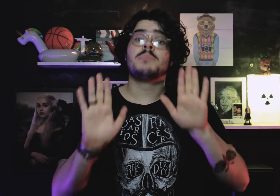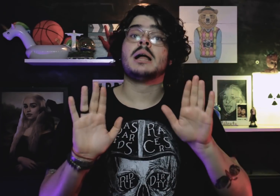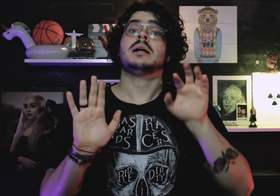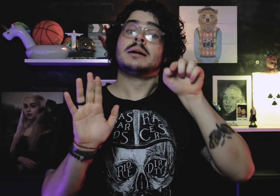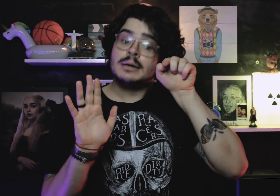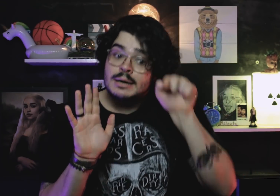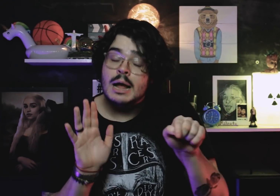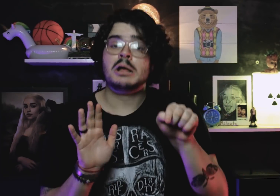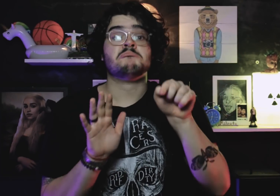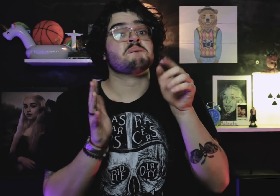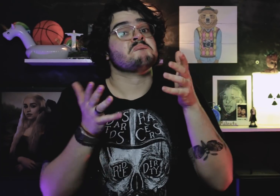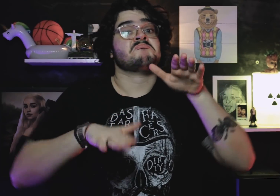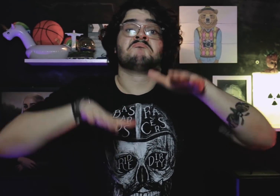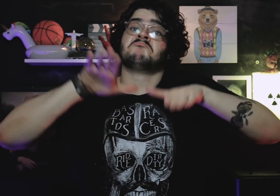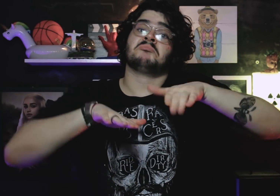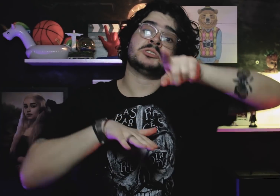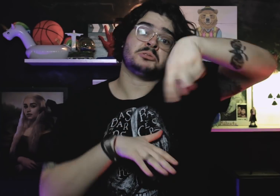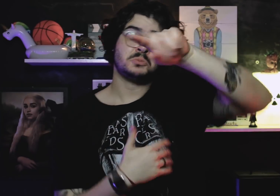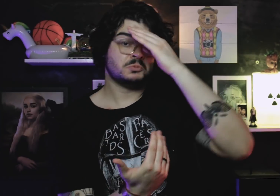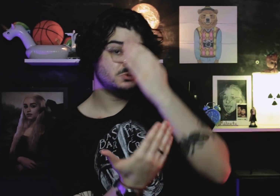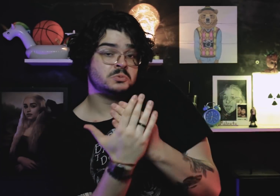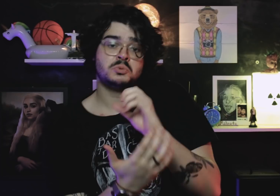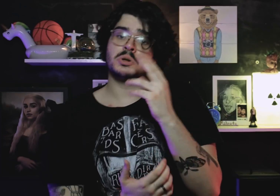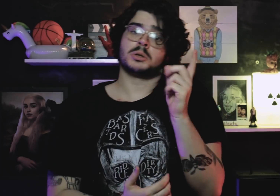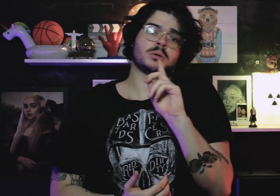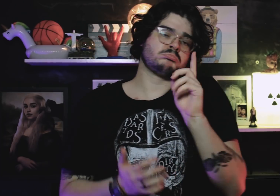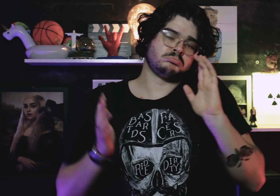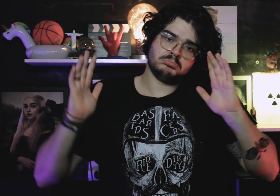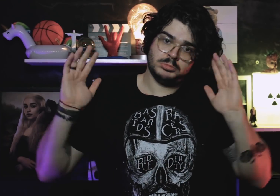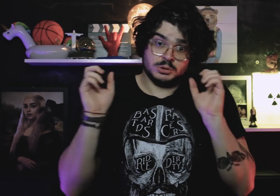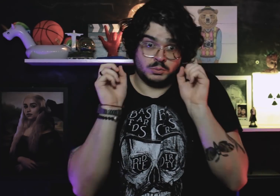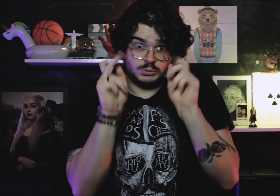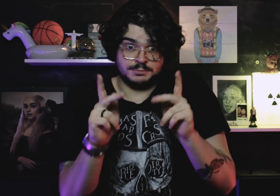Are you going to believe it or not, okay?